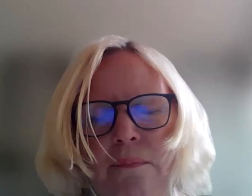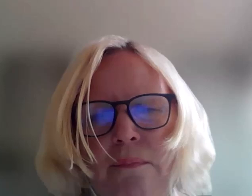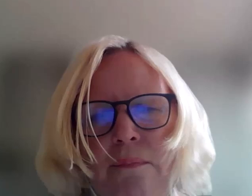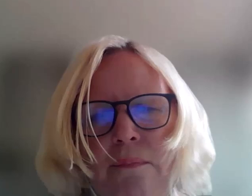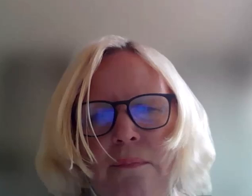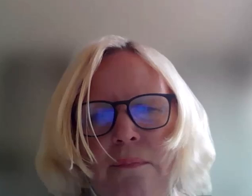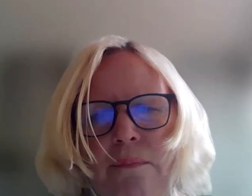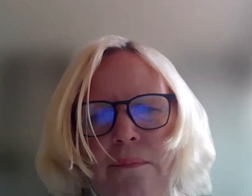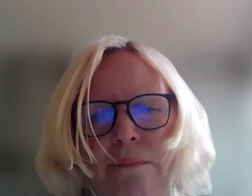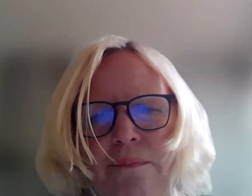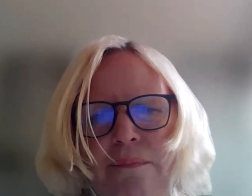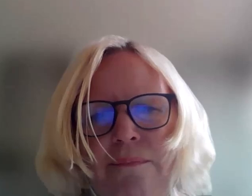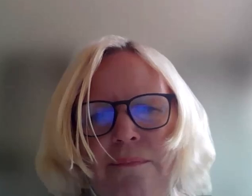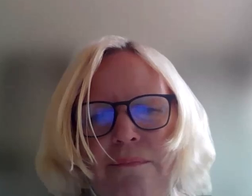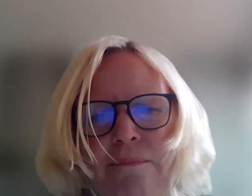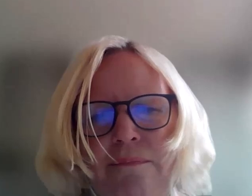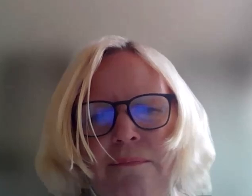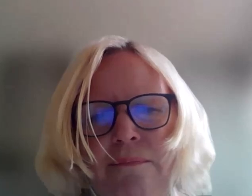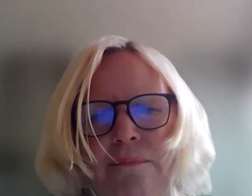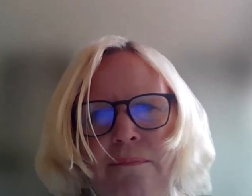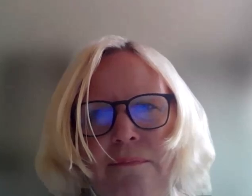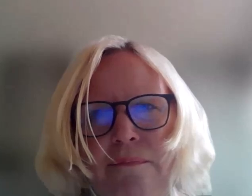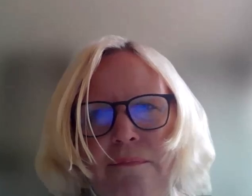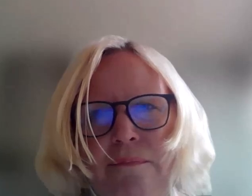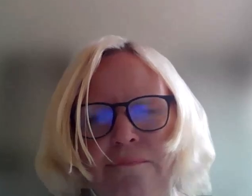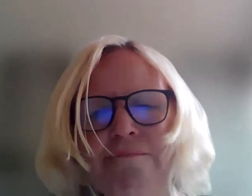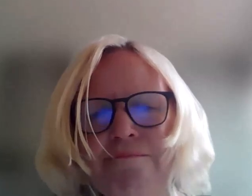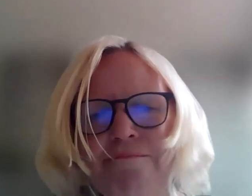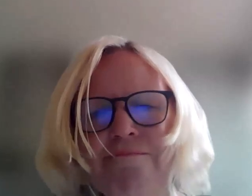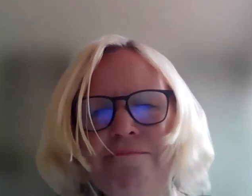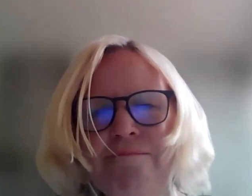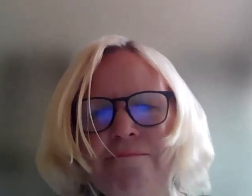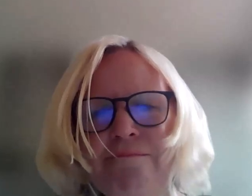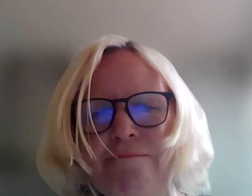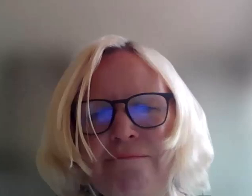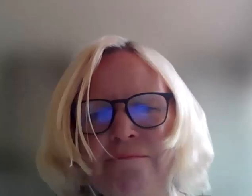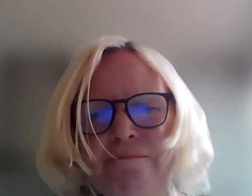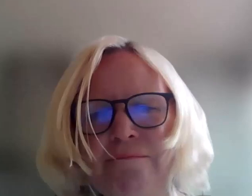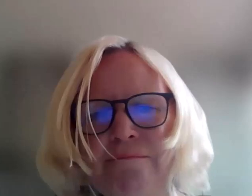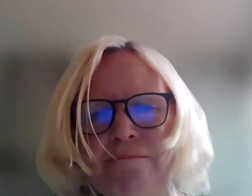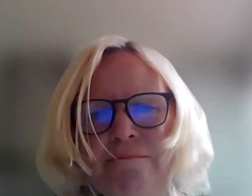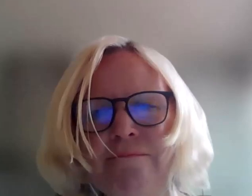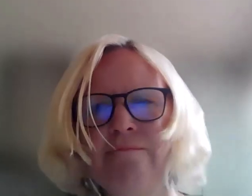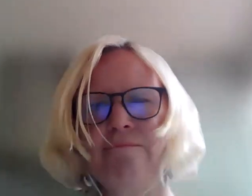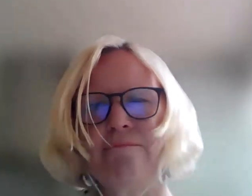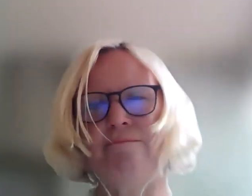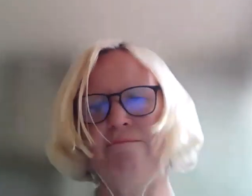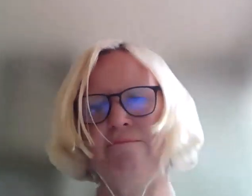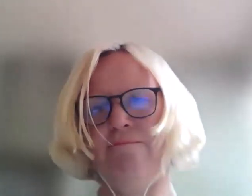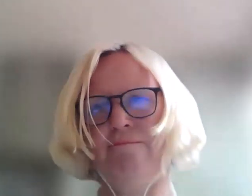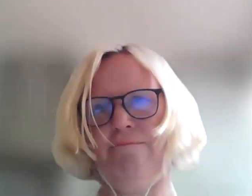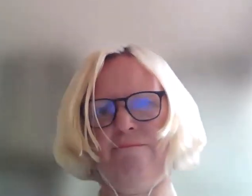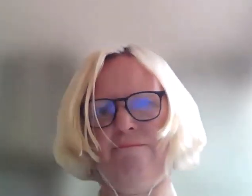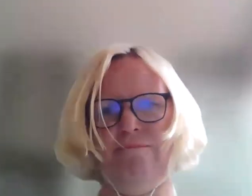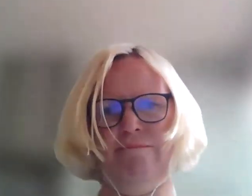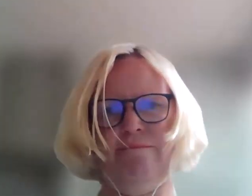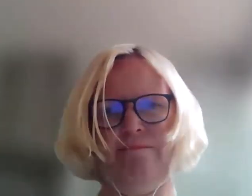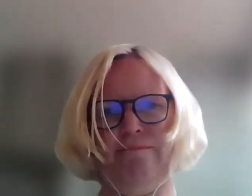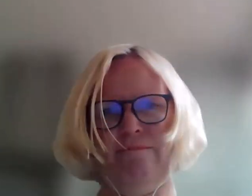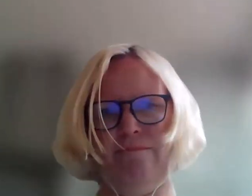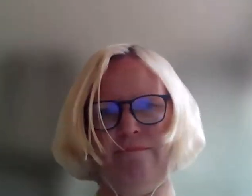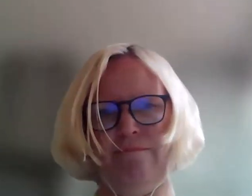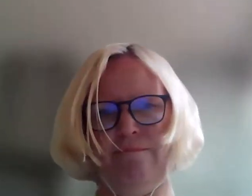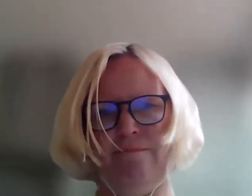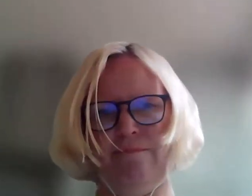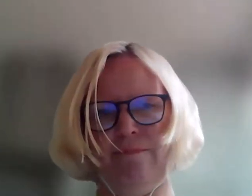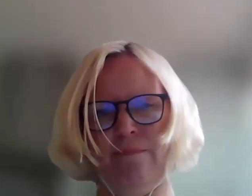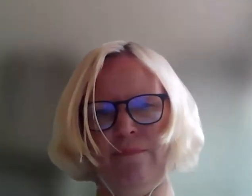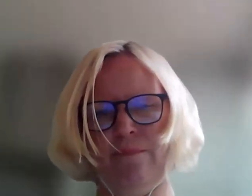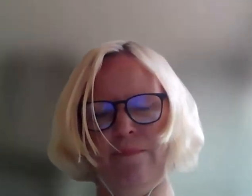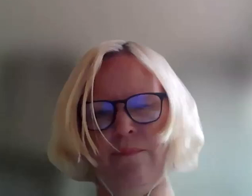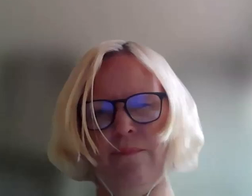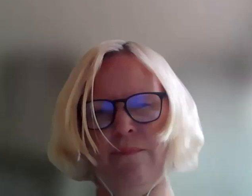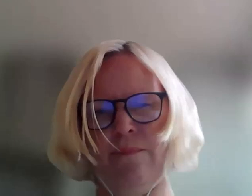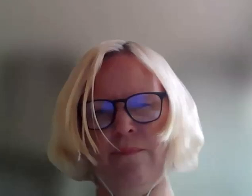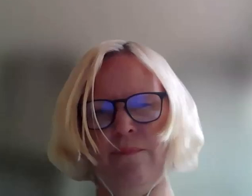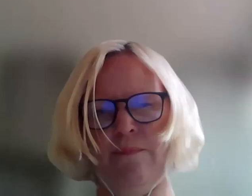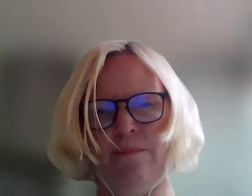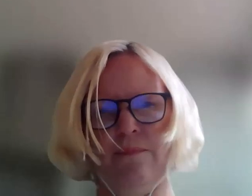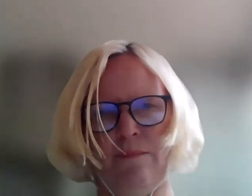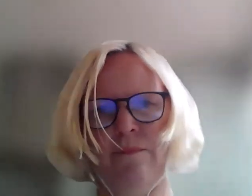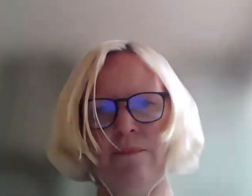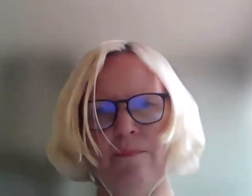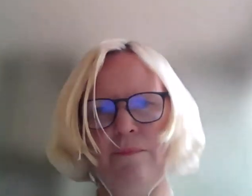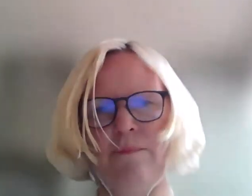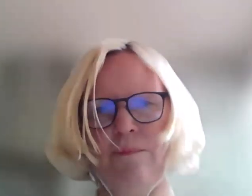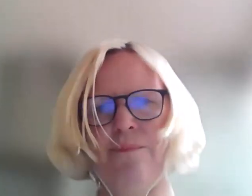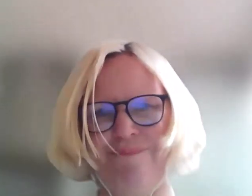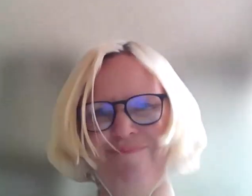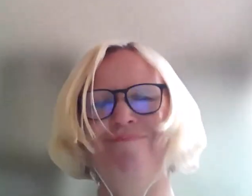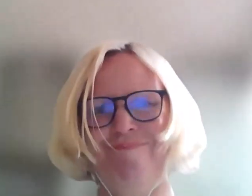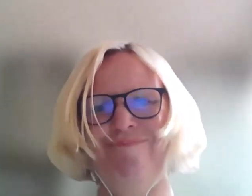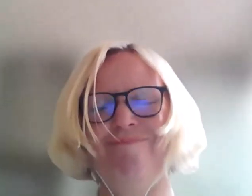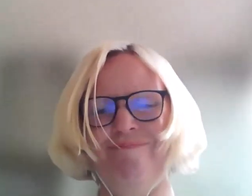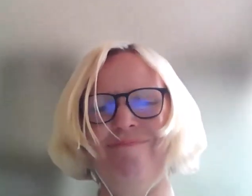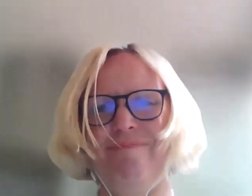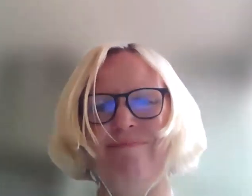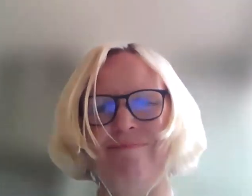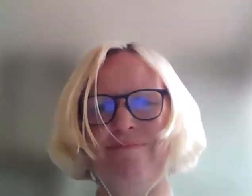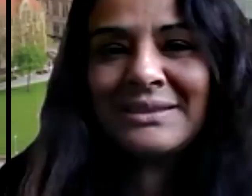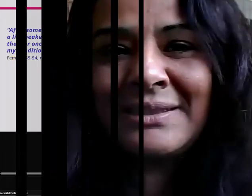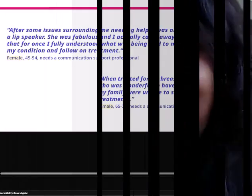Arpana Verma (public health): Such key activity for those people that need you the most. And yeah, not leaving anyone behind. So thank you, Liz.